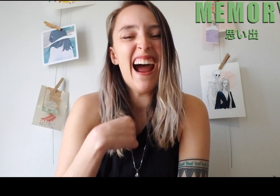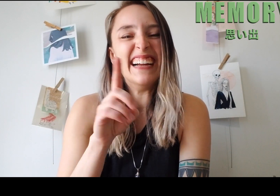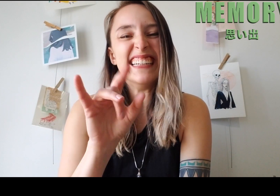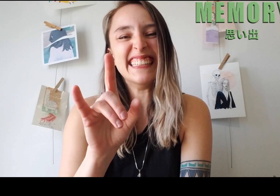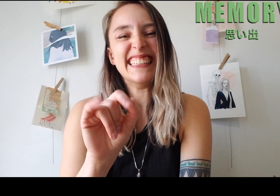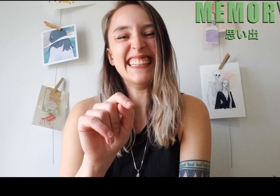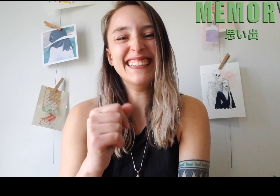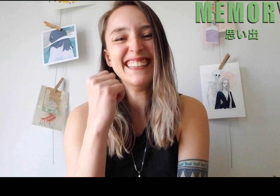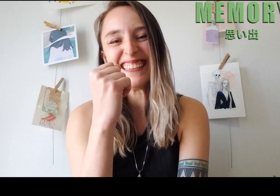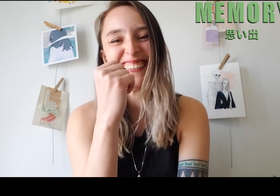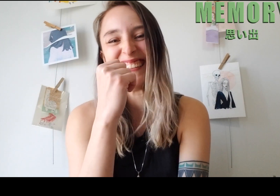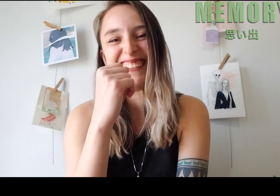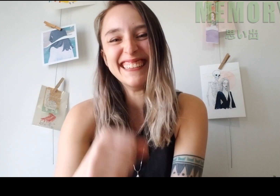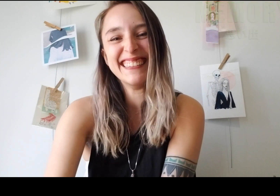I did it!!